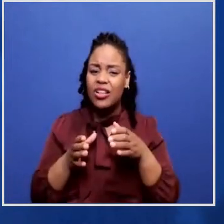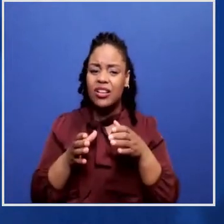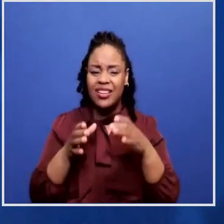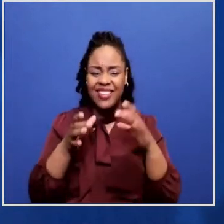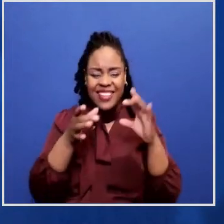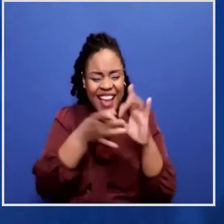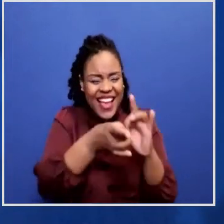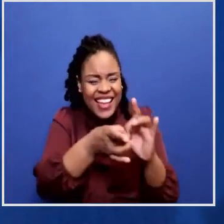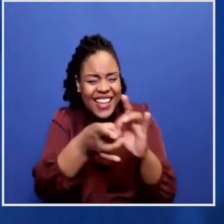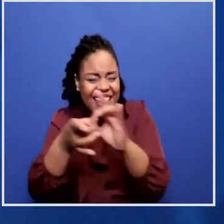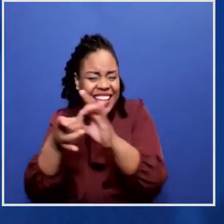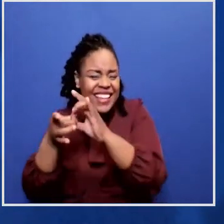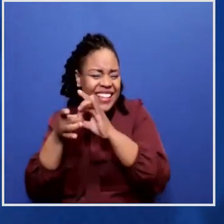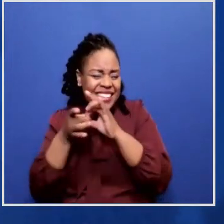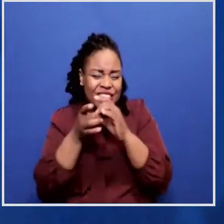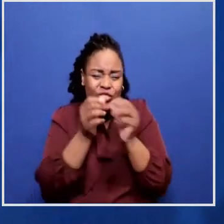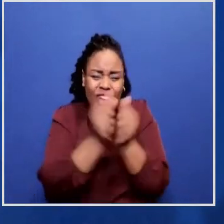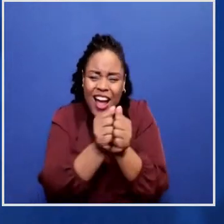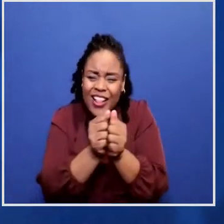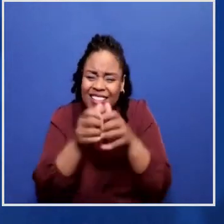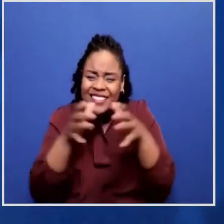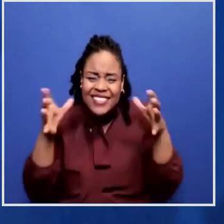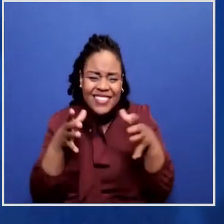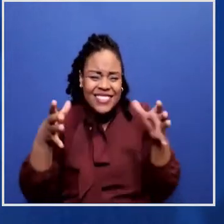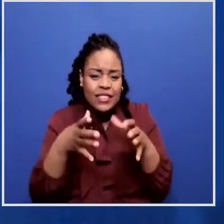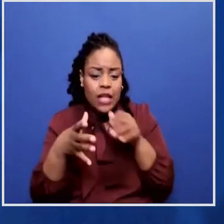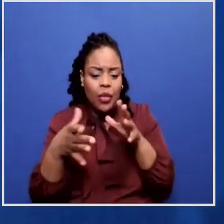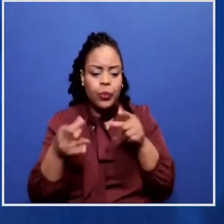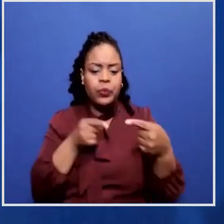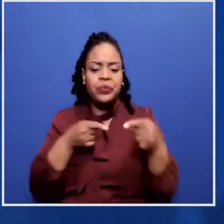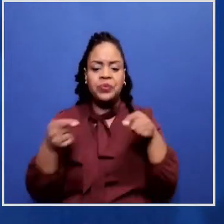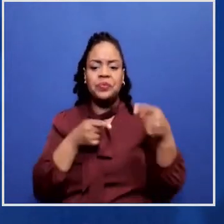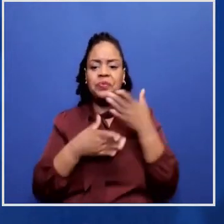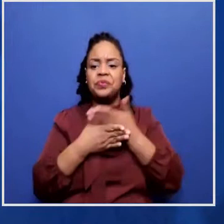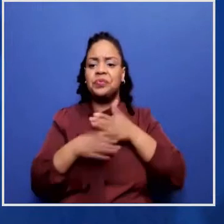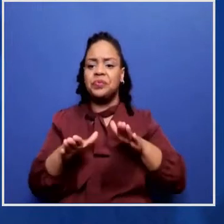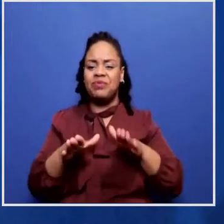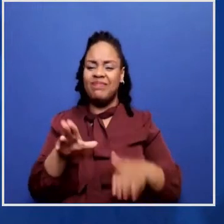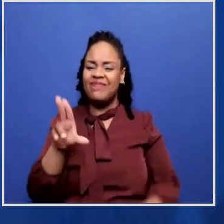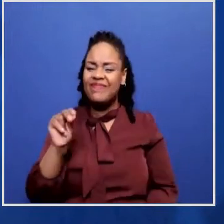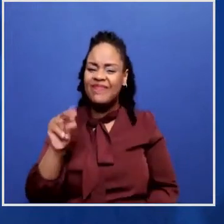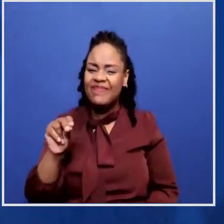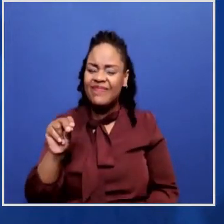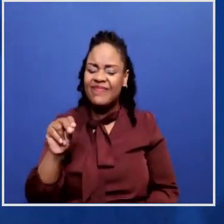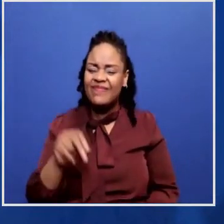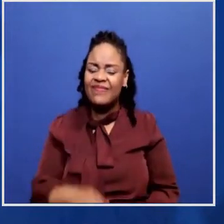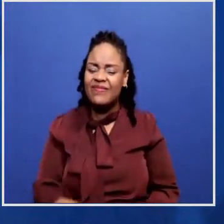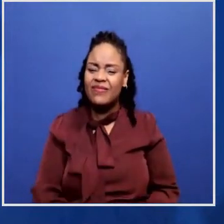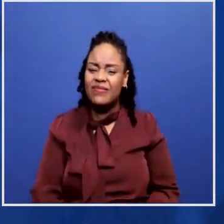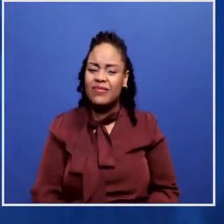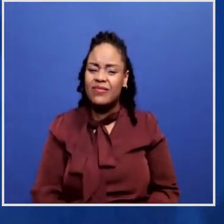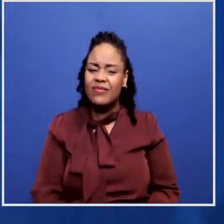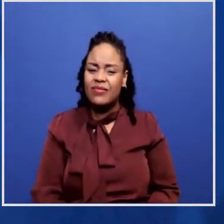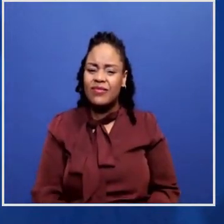TURNED TO EACH OTHER AND NOT